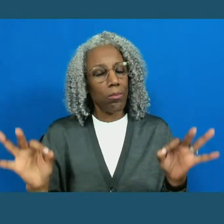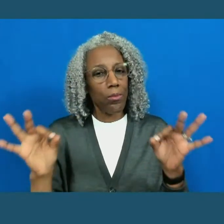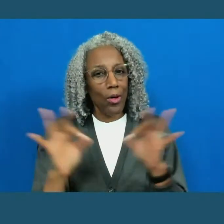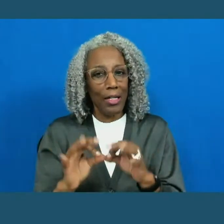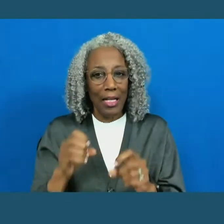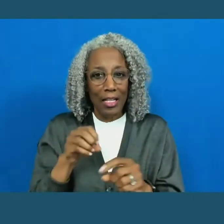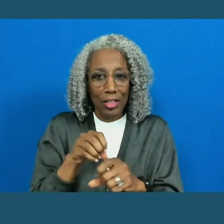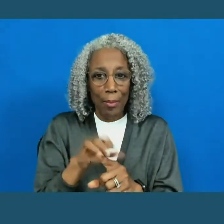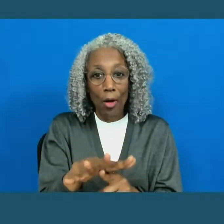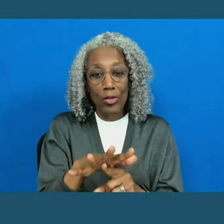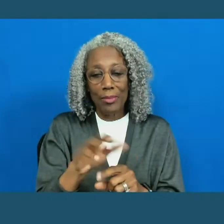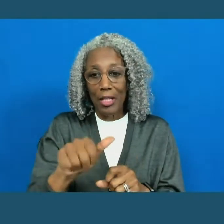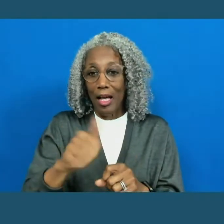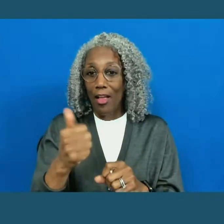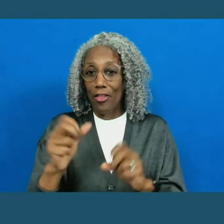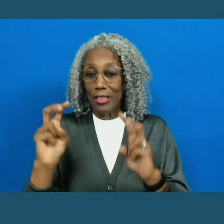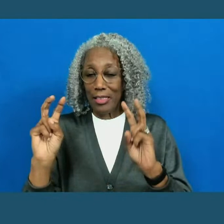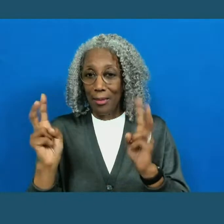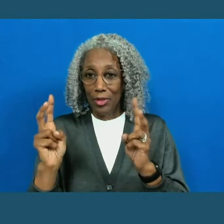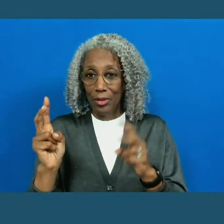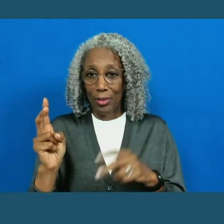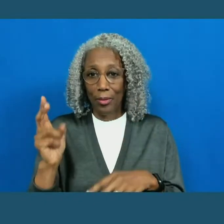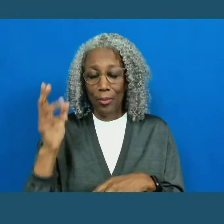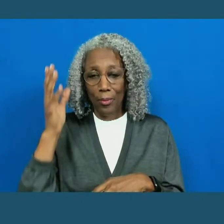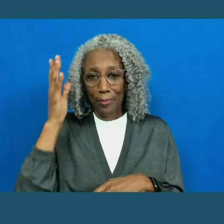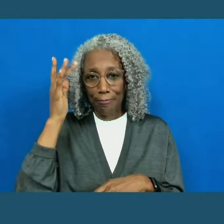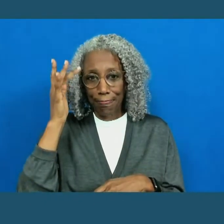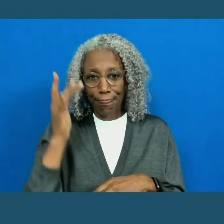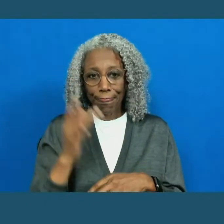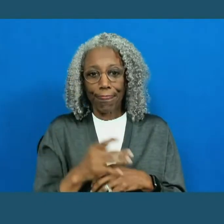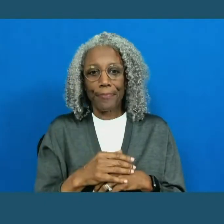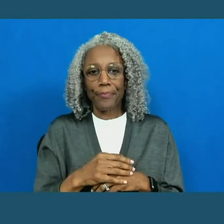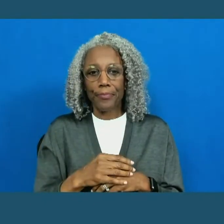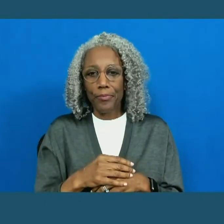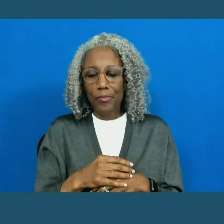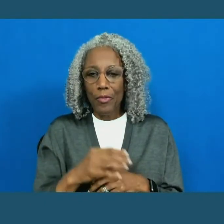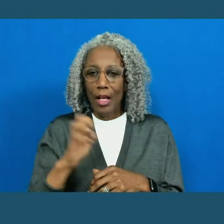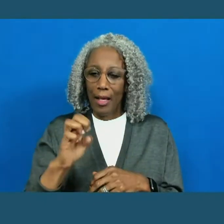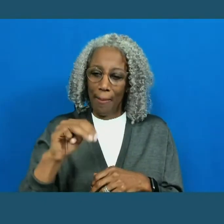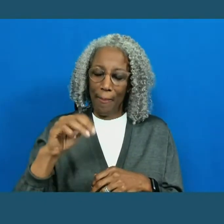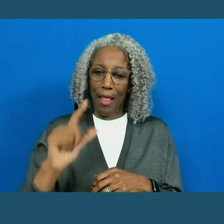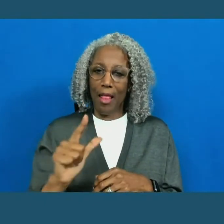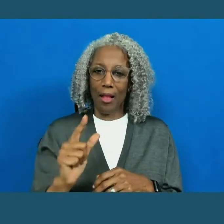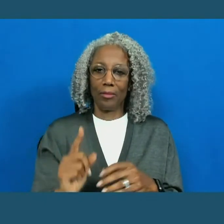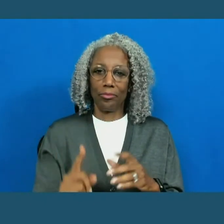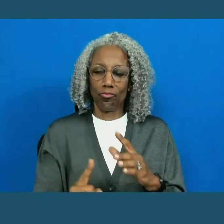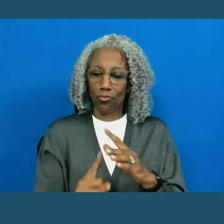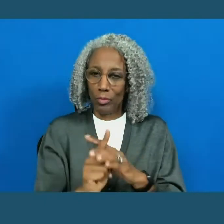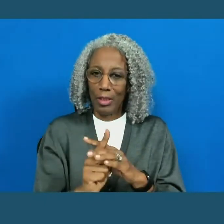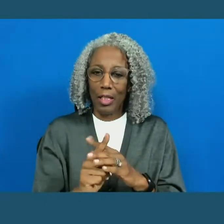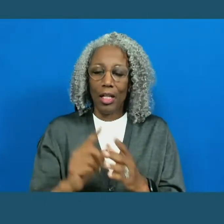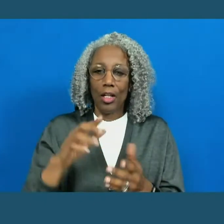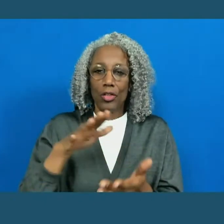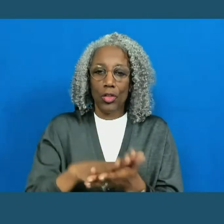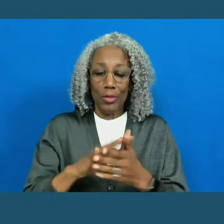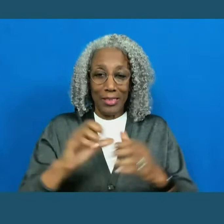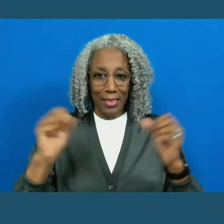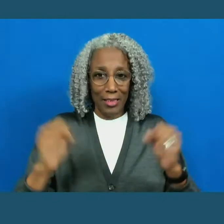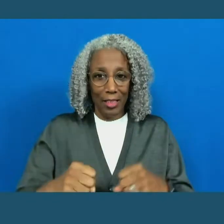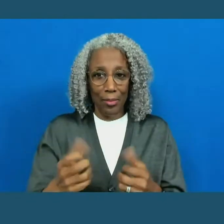other subjects, and this reason it's really important for us to expose them to that and the other subjects because As our